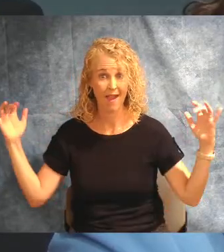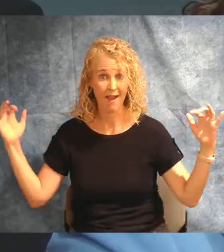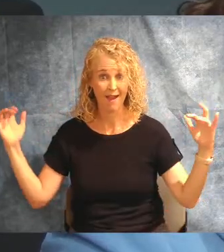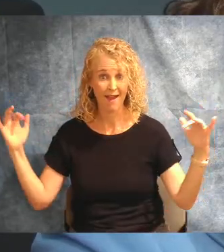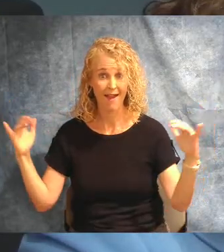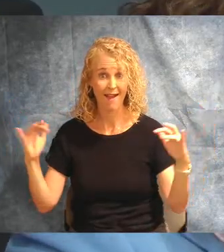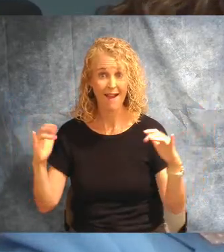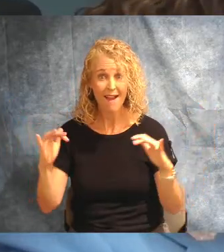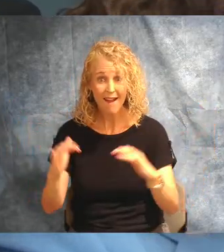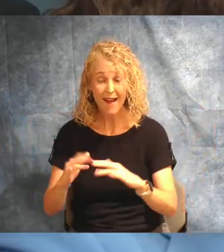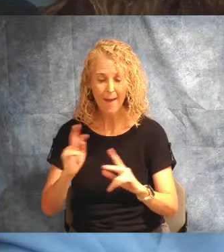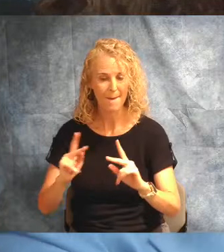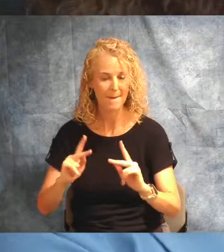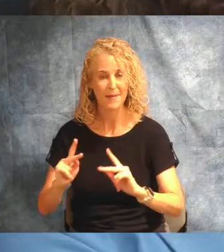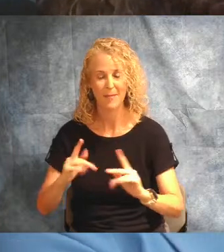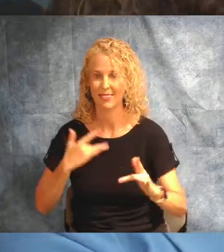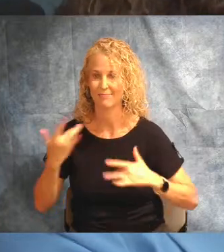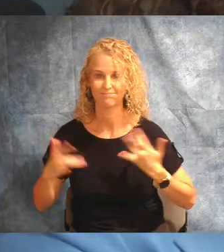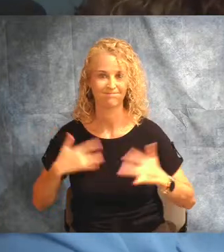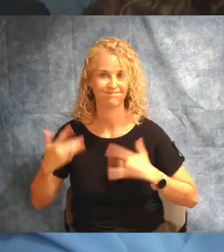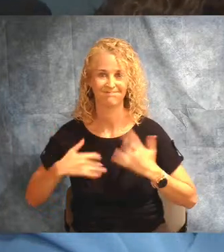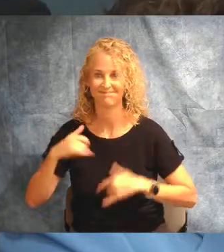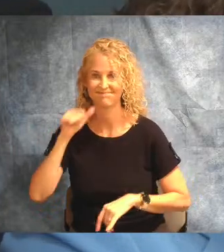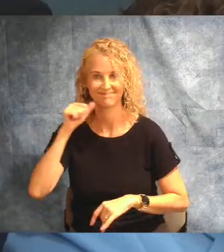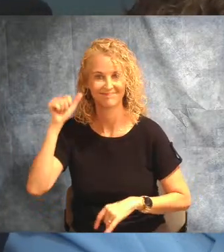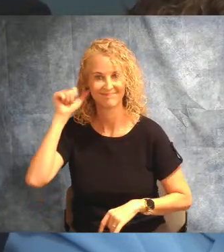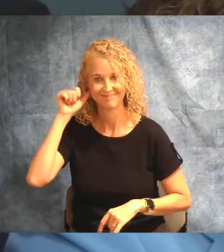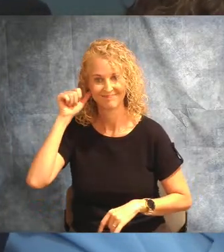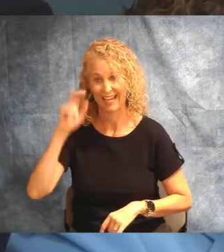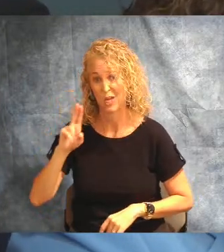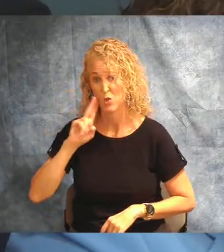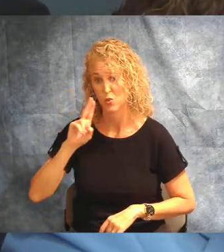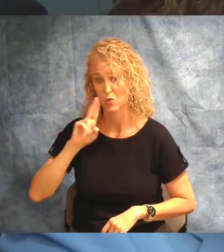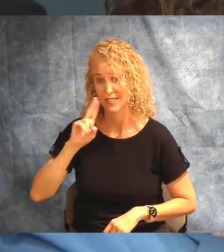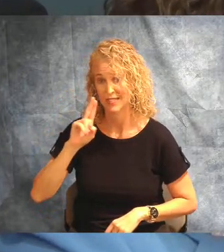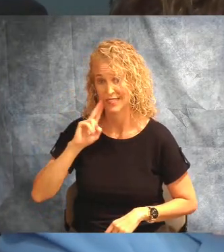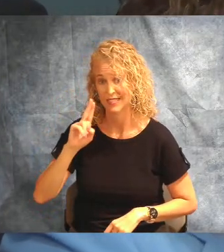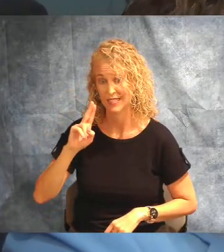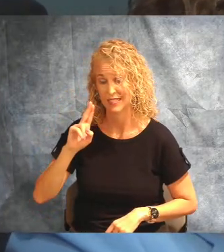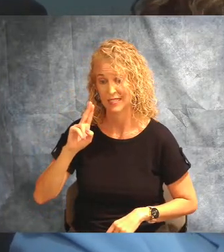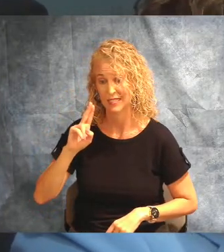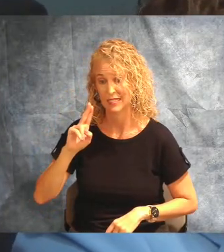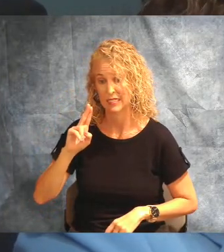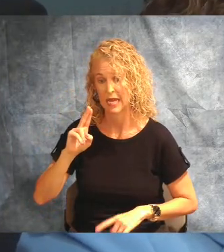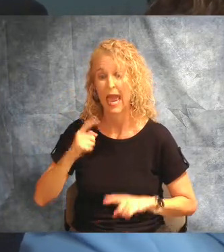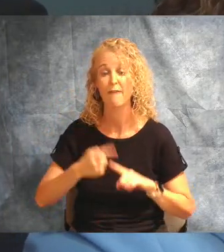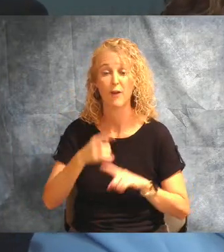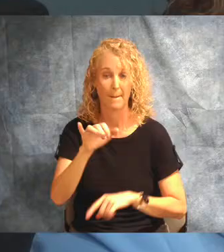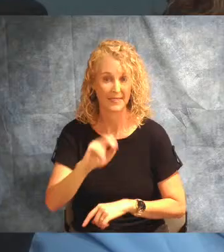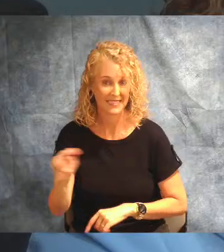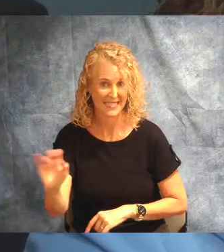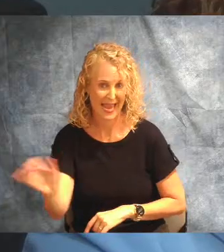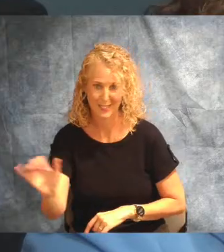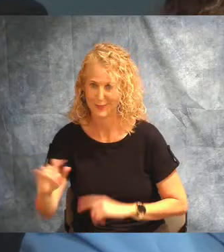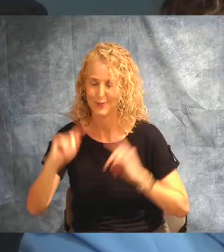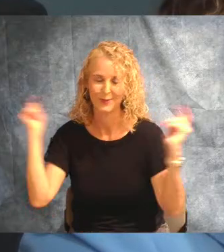in from Atlanta yesterday and Houston from those from Cincinnati that came in to celebrate. I want